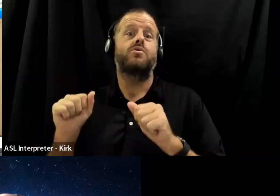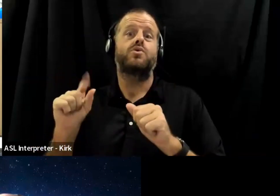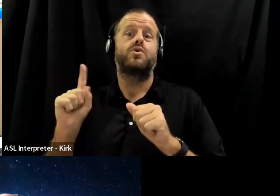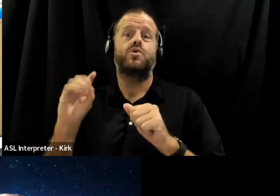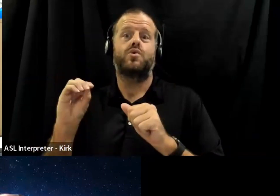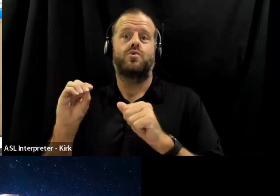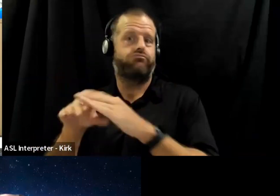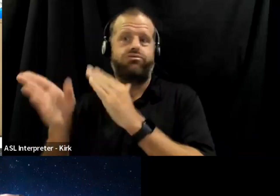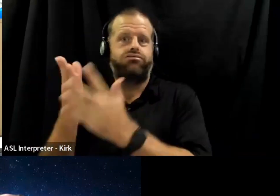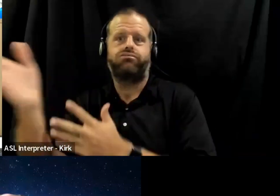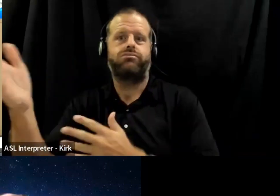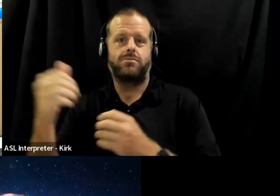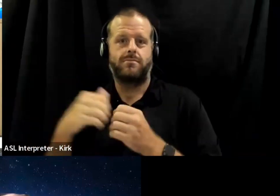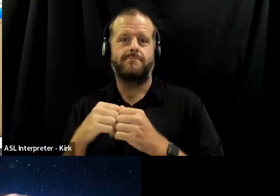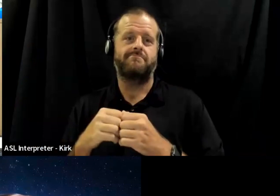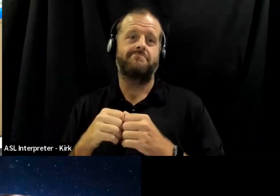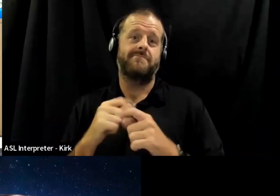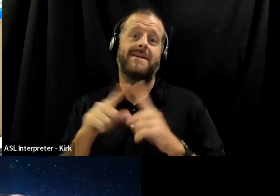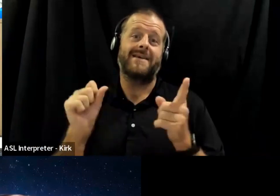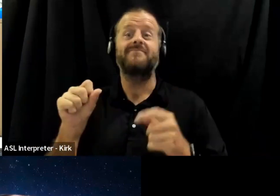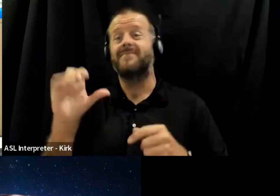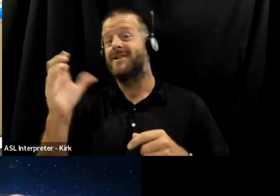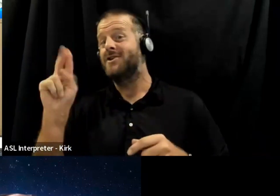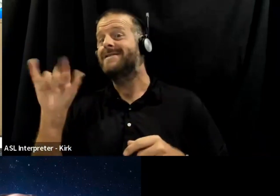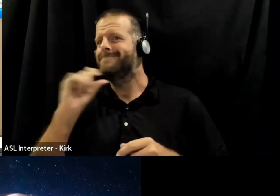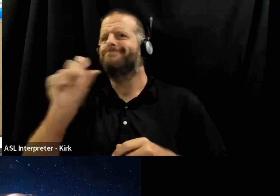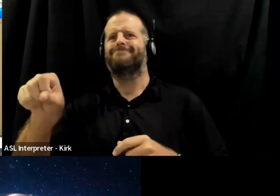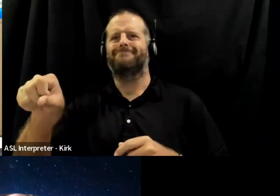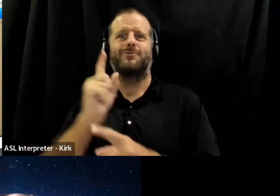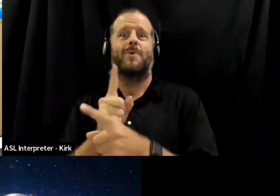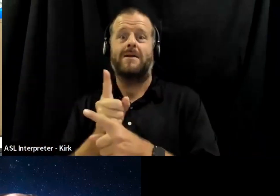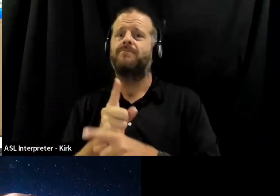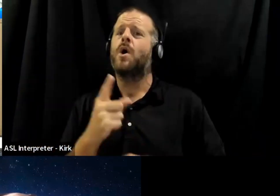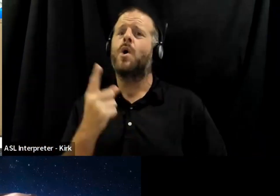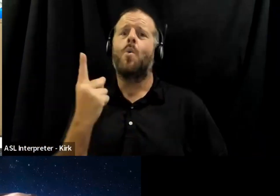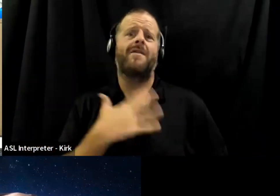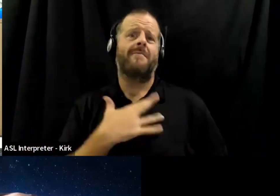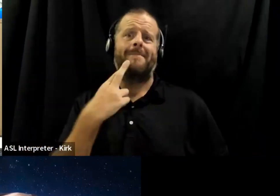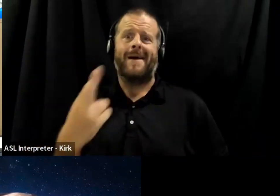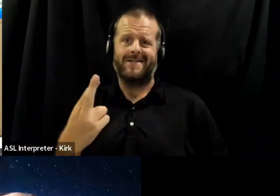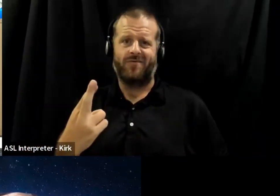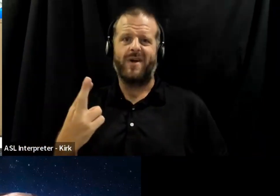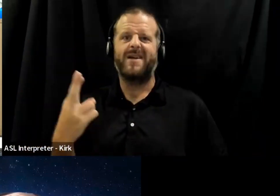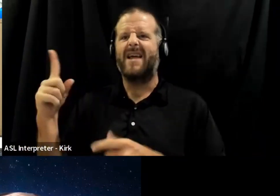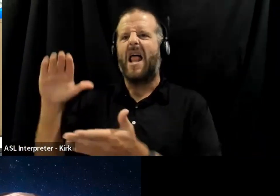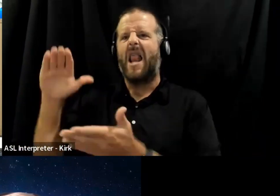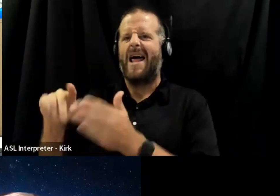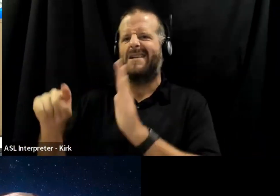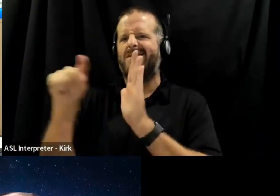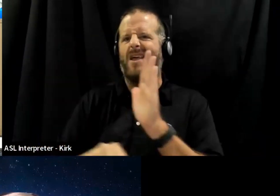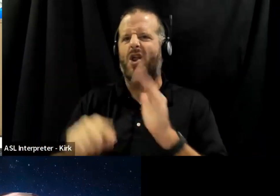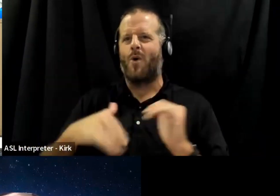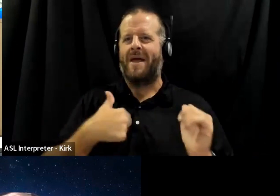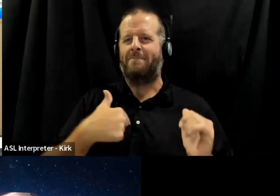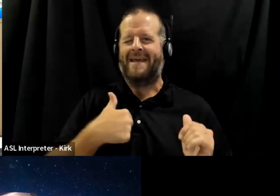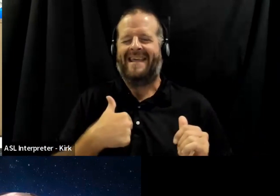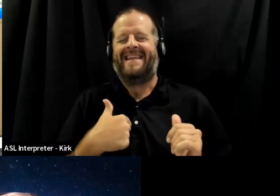But yes, Yeah, that's great. What one of my best friends who's a lot less cynical than me, sometimes just lifts me